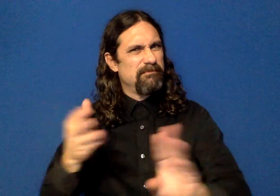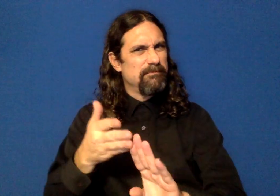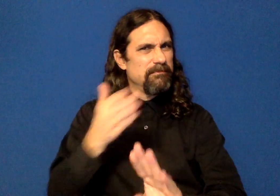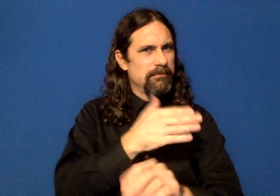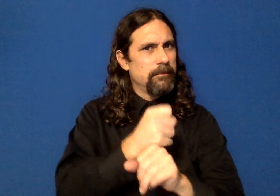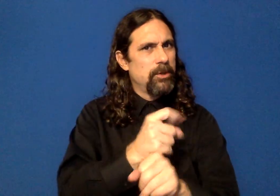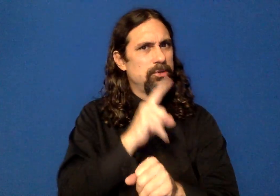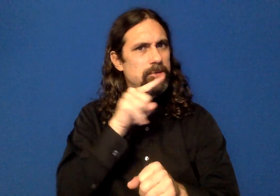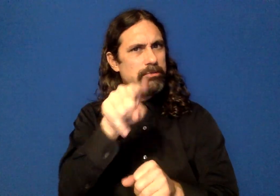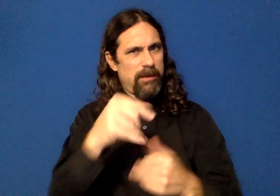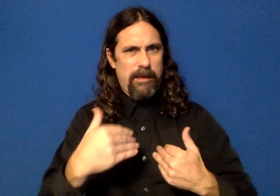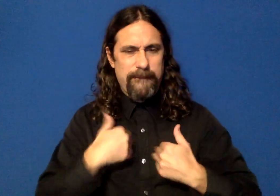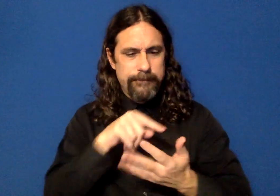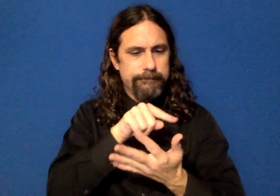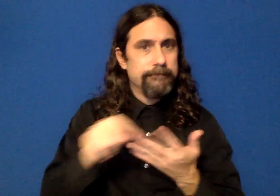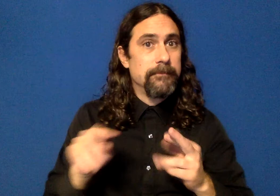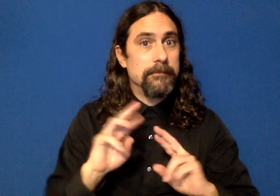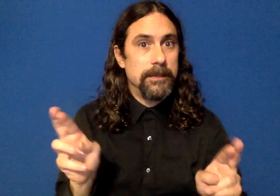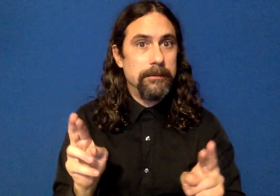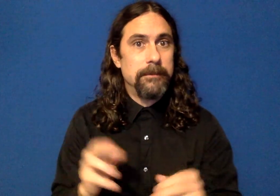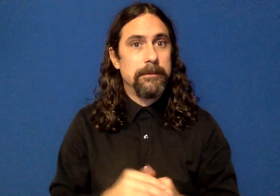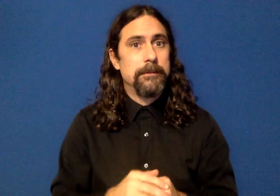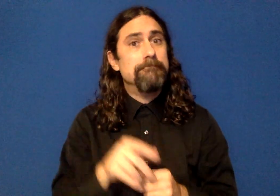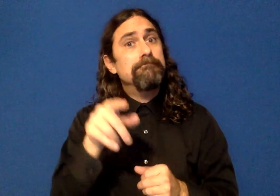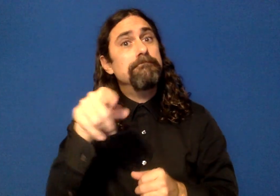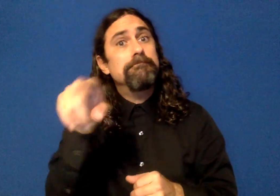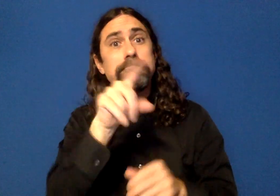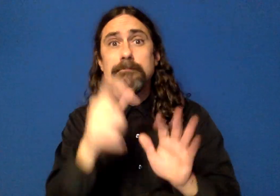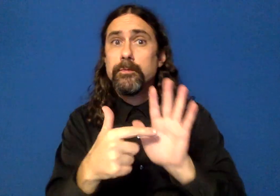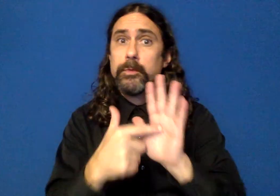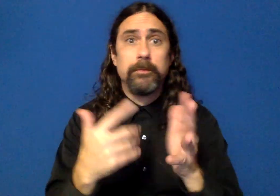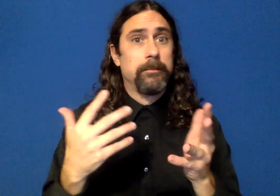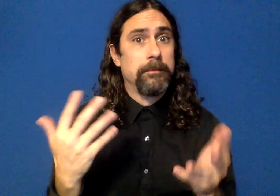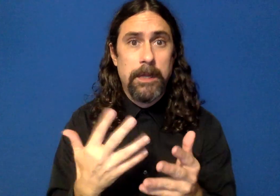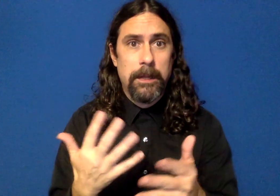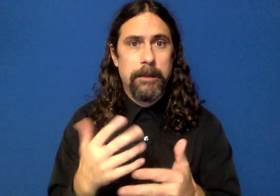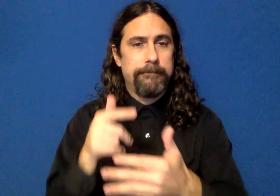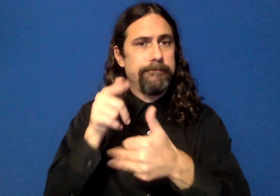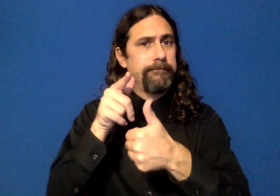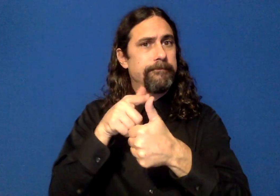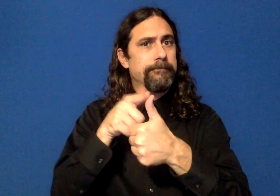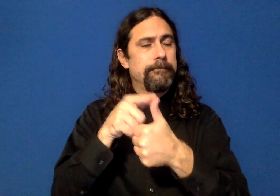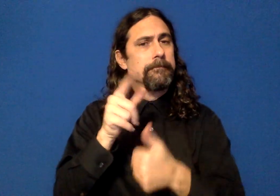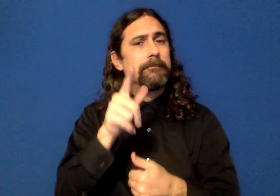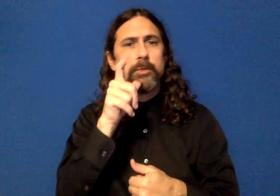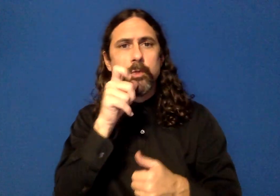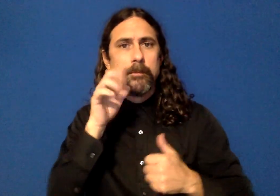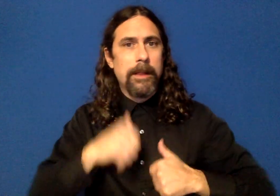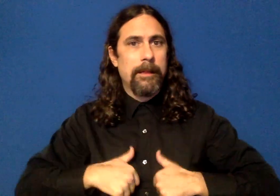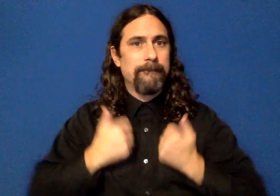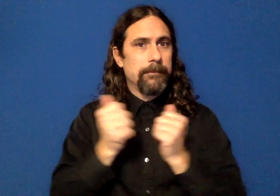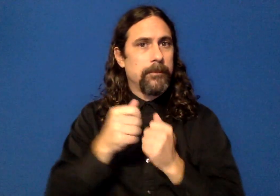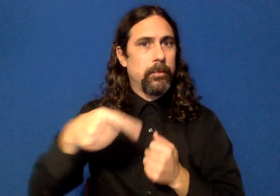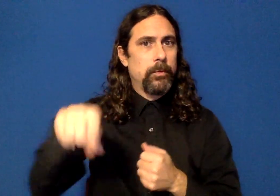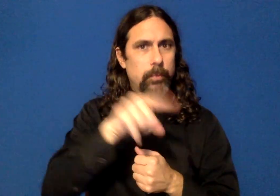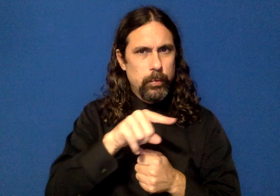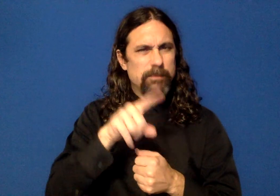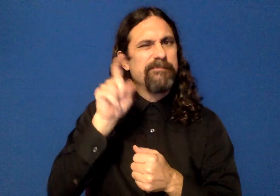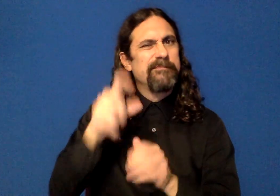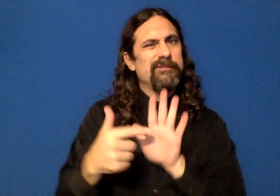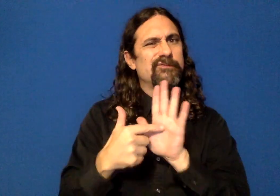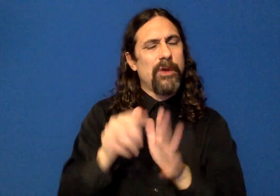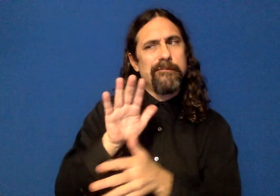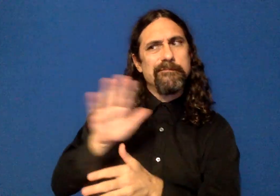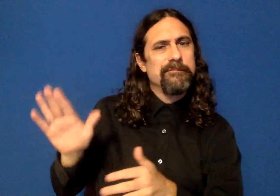birth certificates, picture IDs * The incomes of everyone who will live with you.